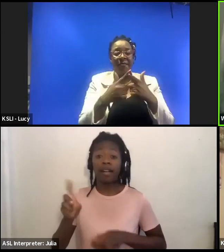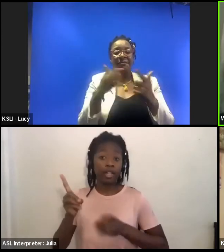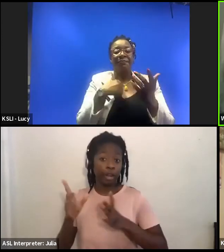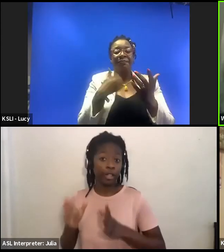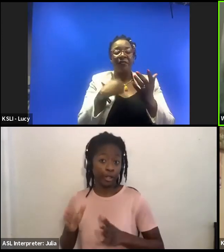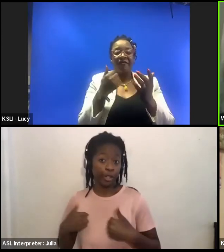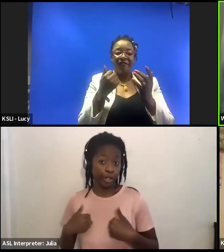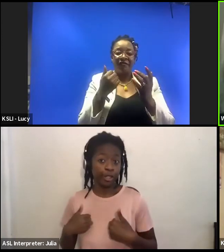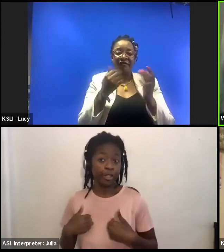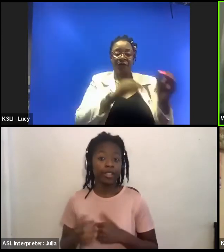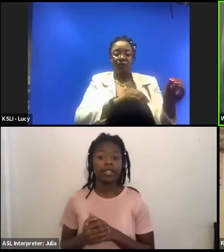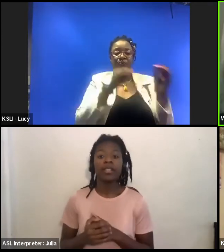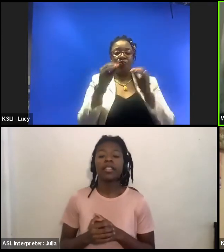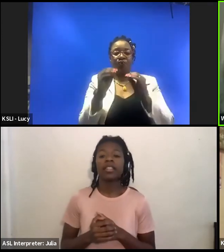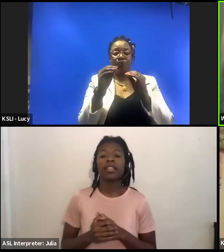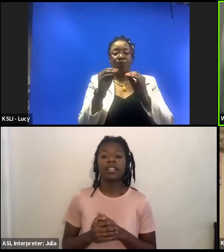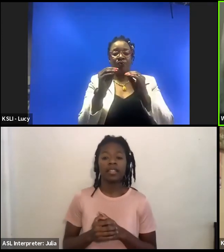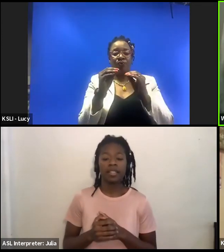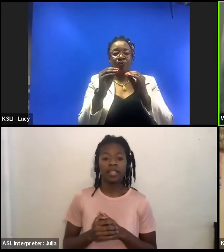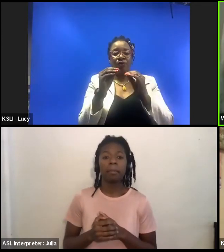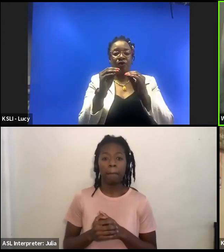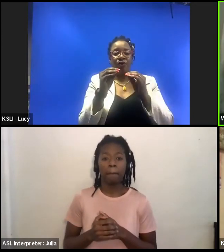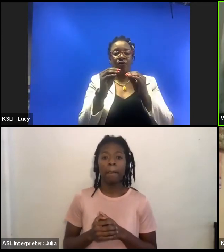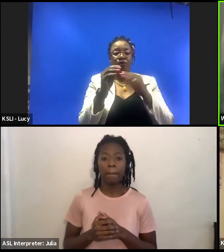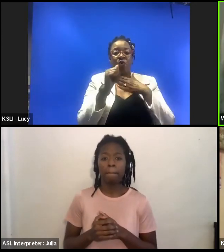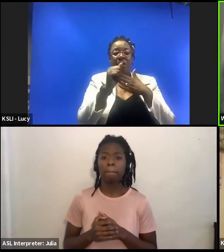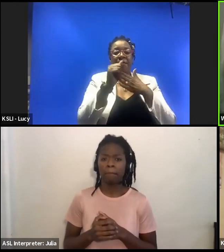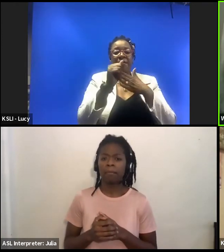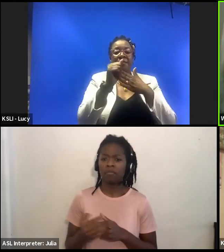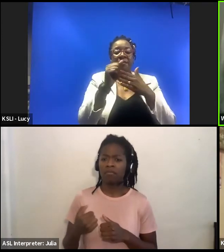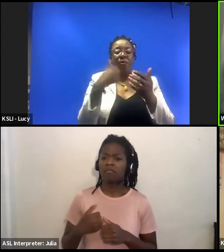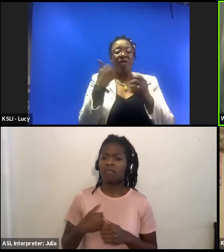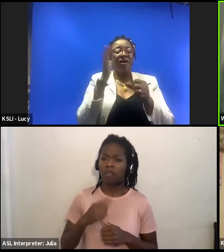So that being said, I have a lot of respect for actors.